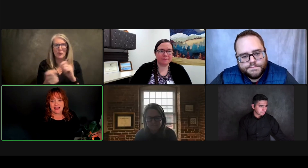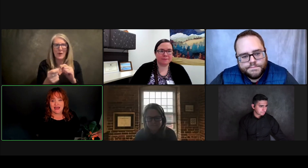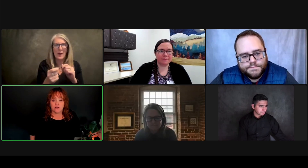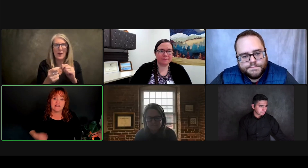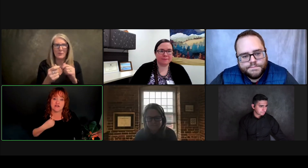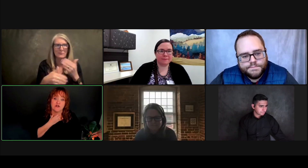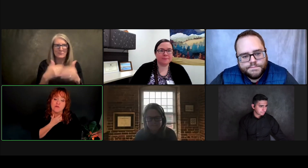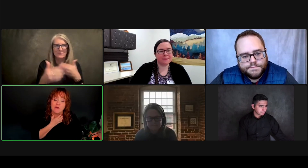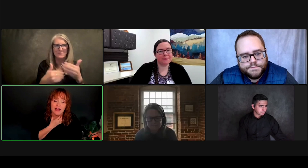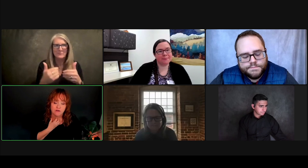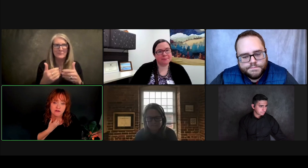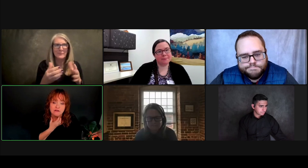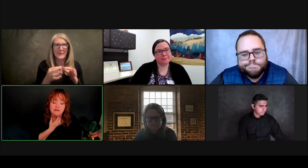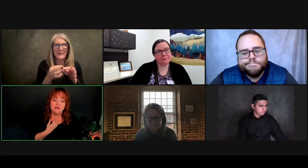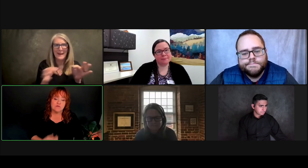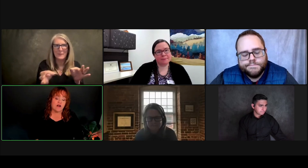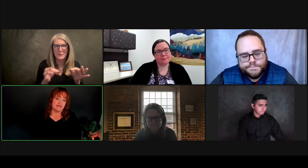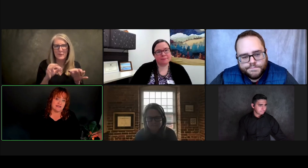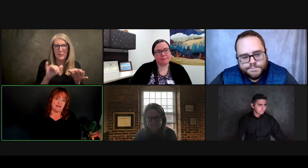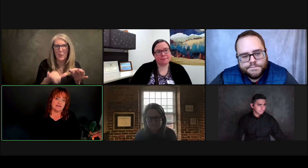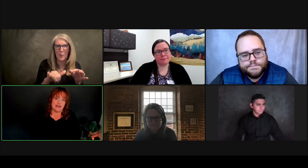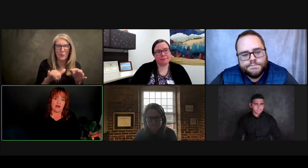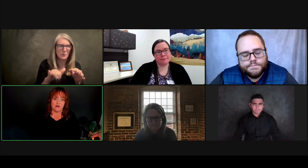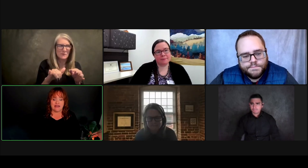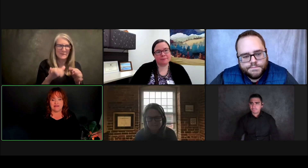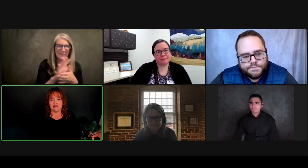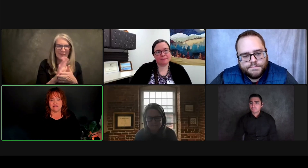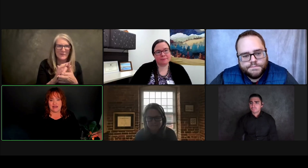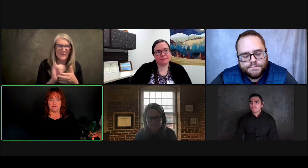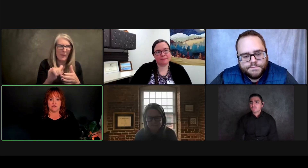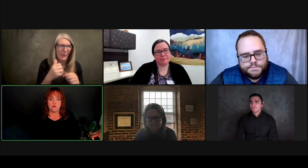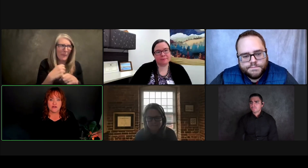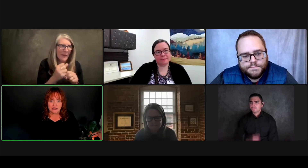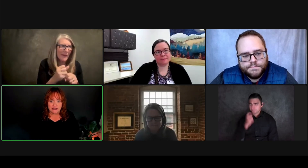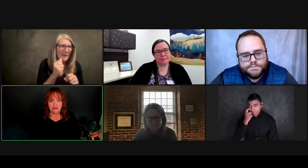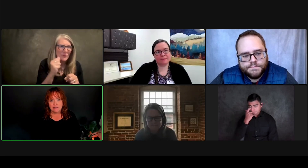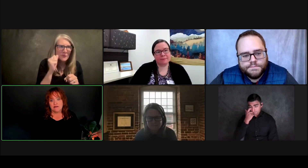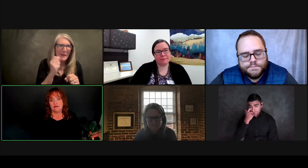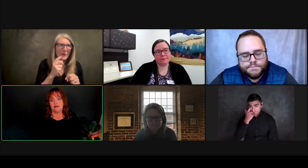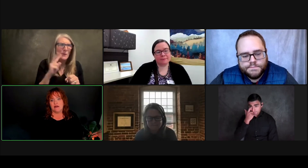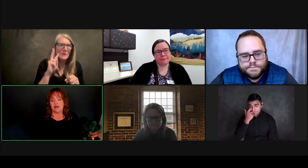to that quick turnaround process and how to get things captioned quickly.